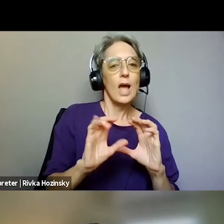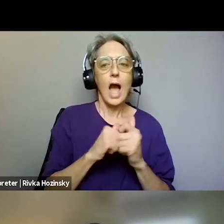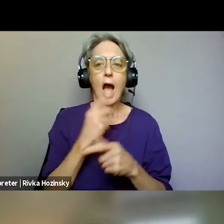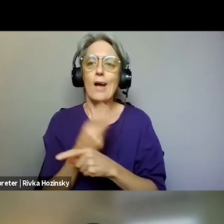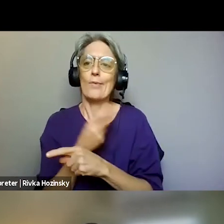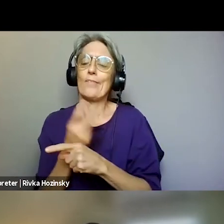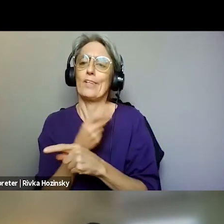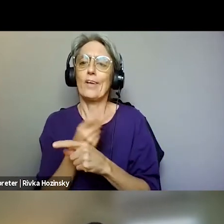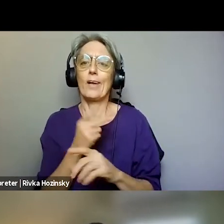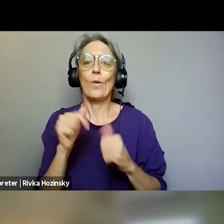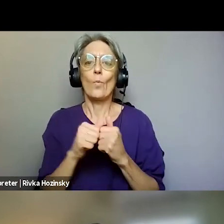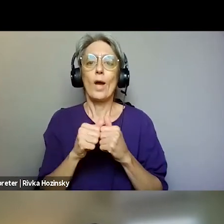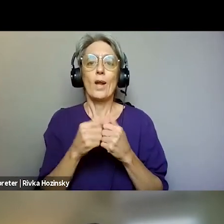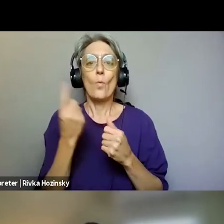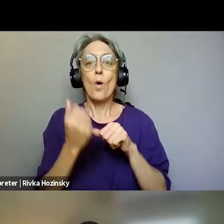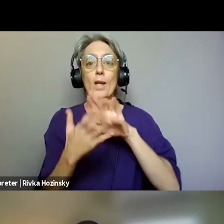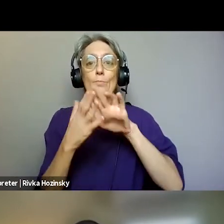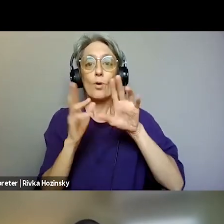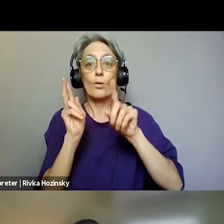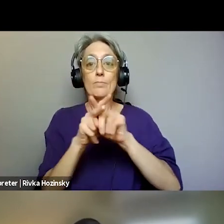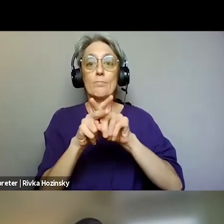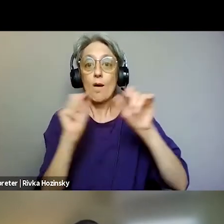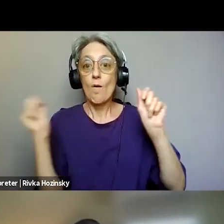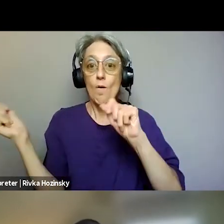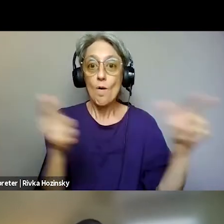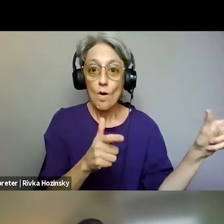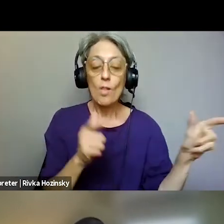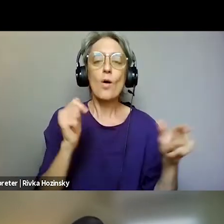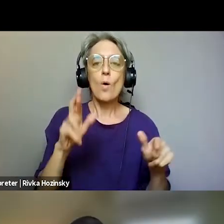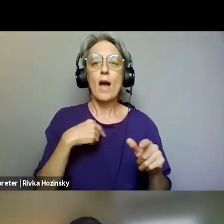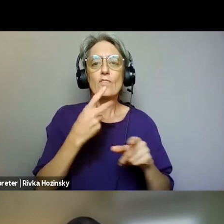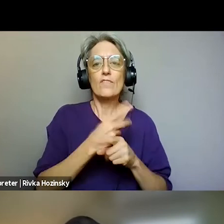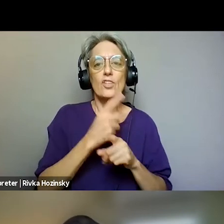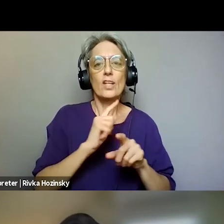approaches are needed and when separate approaches are needed. And I know there's no perfect answer